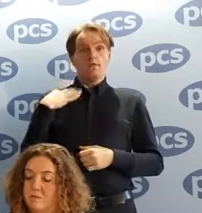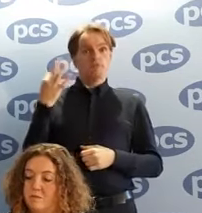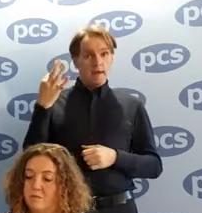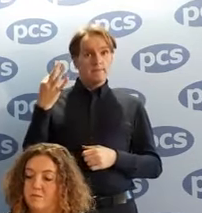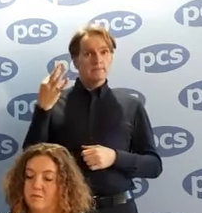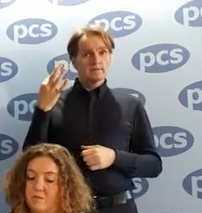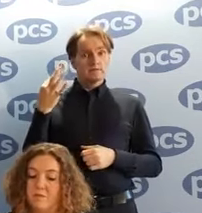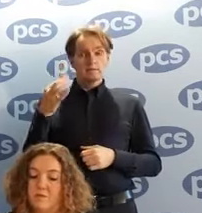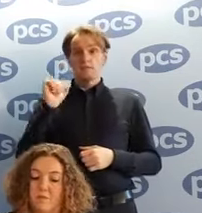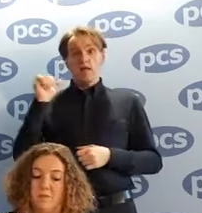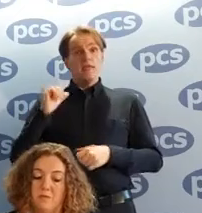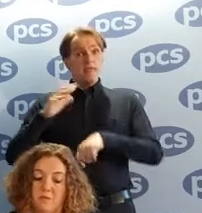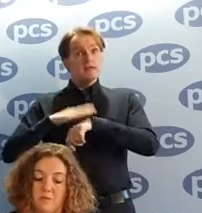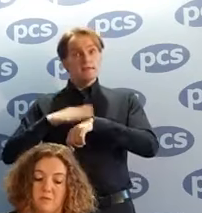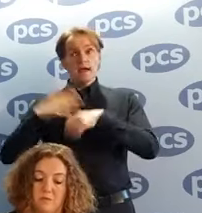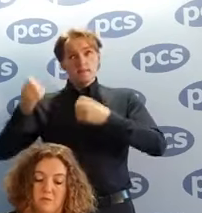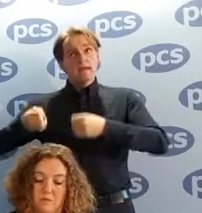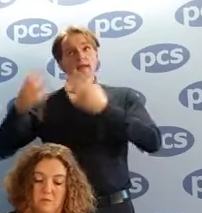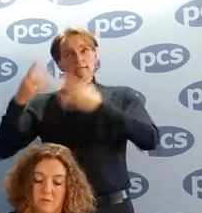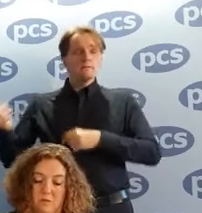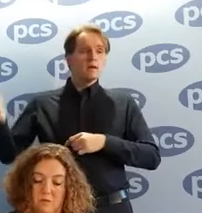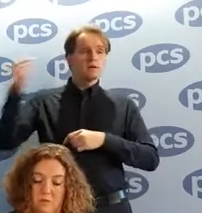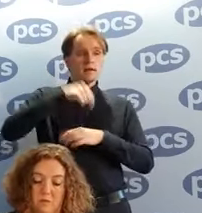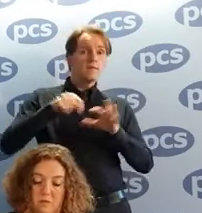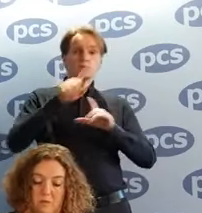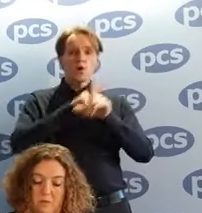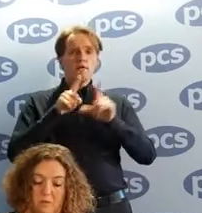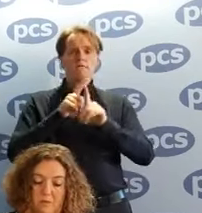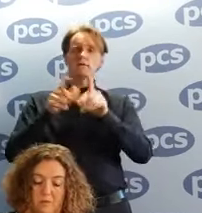own time to come to the conference and I think that's a real testament to